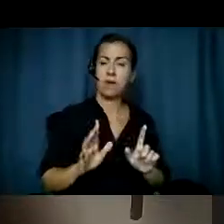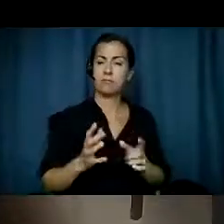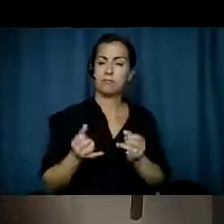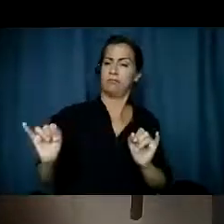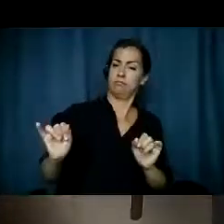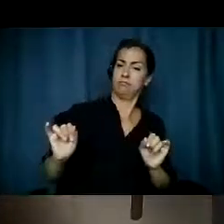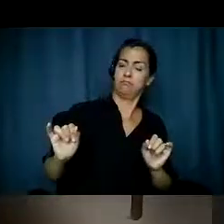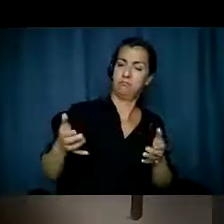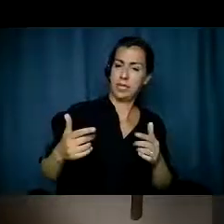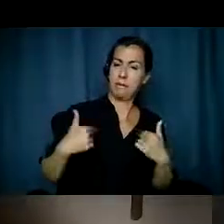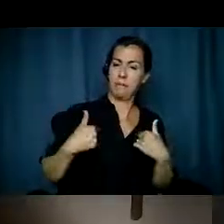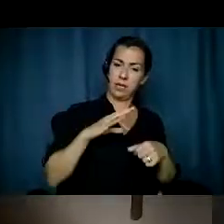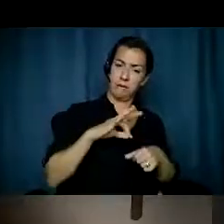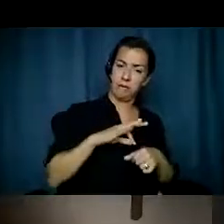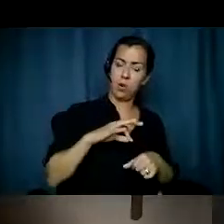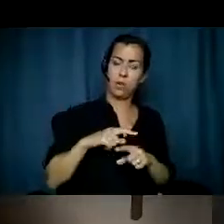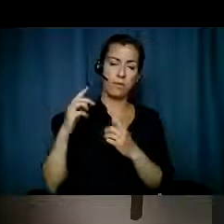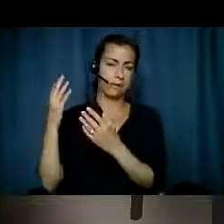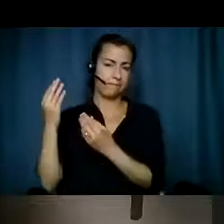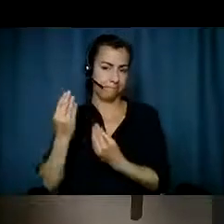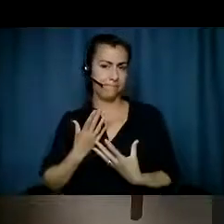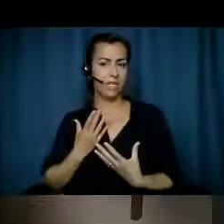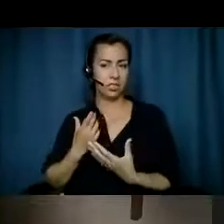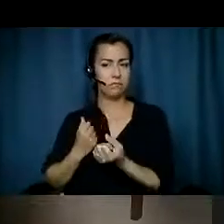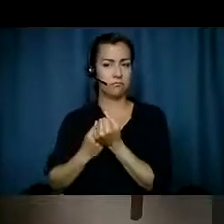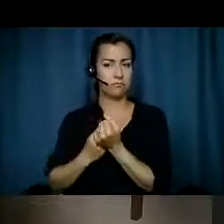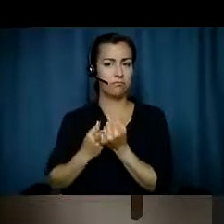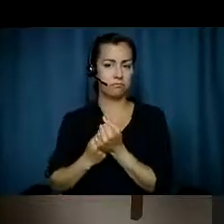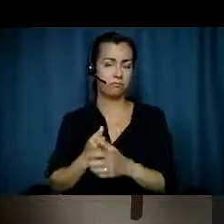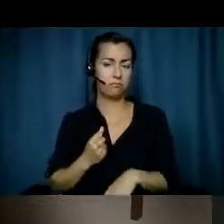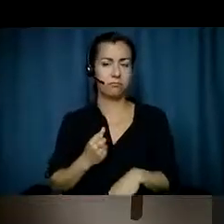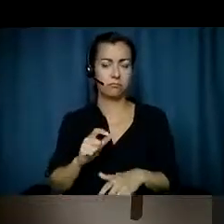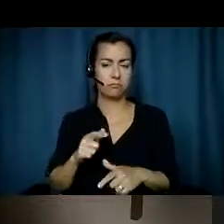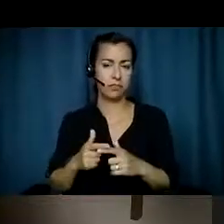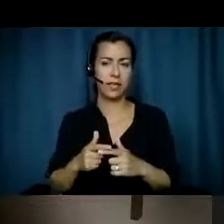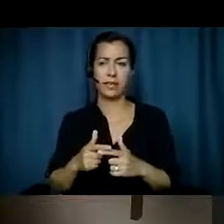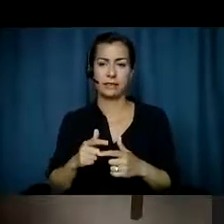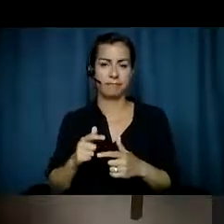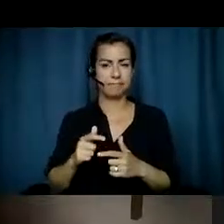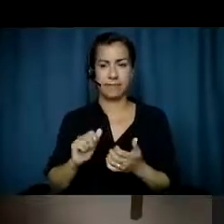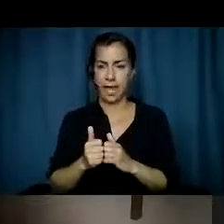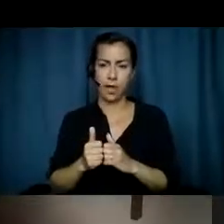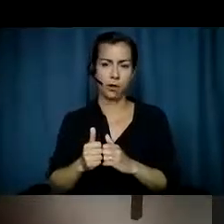to Kiersi Coleman now.